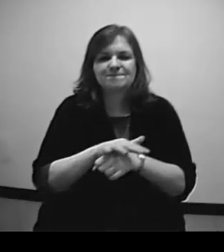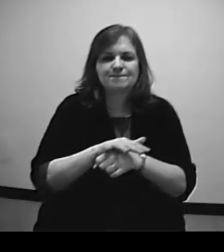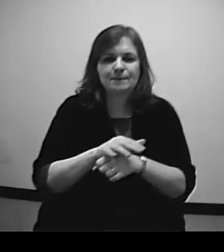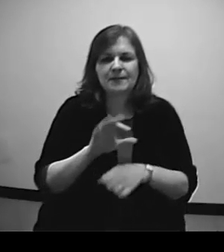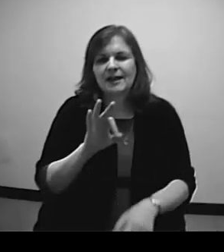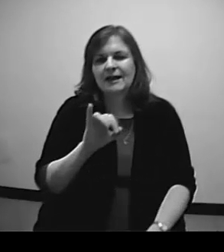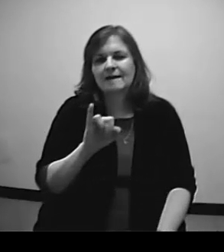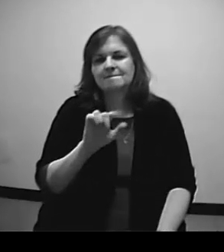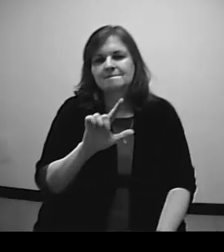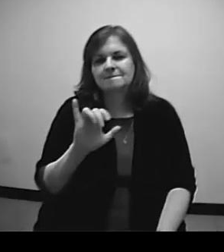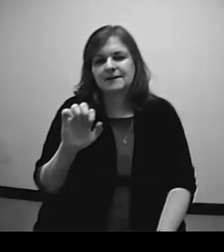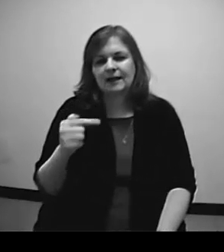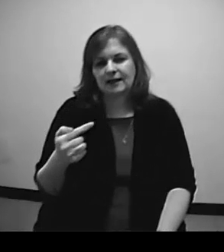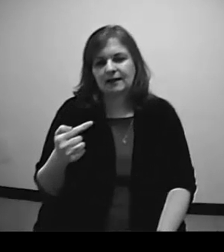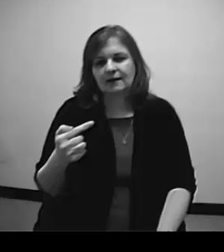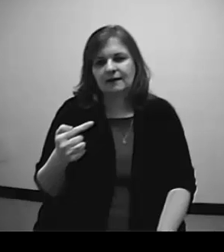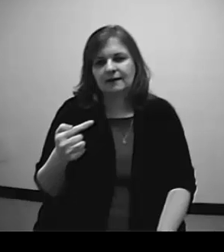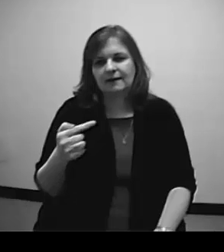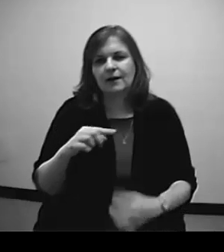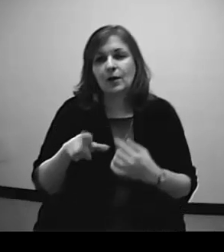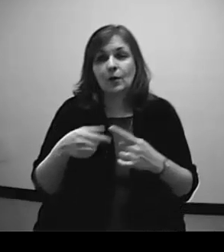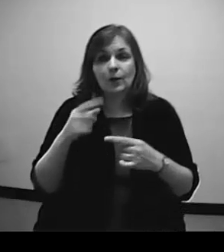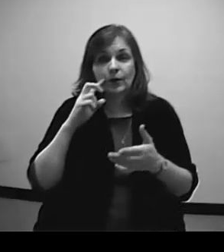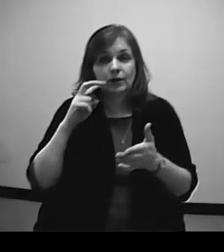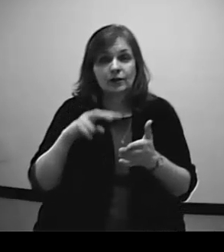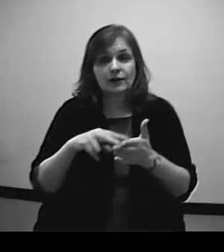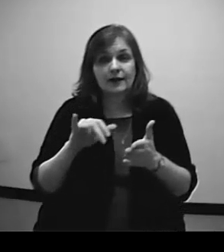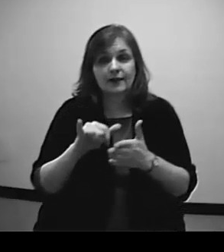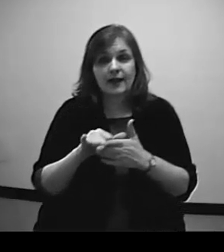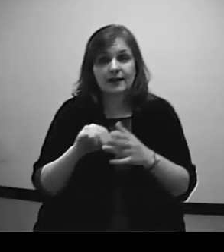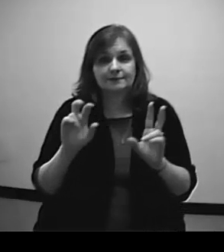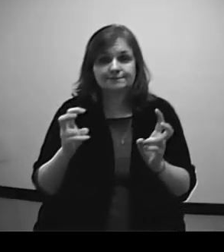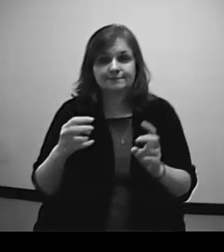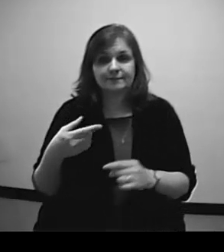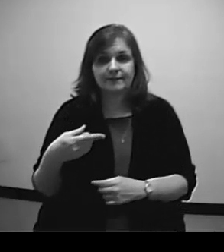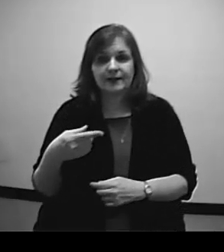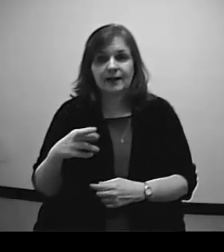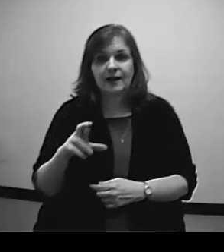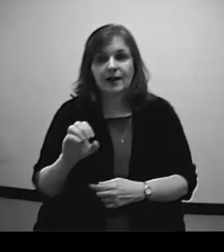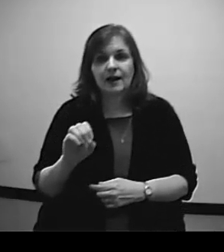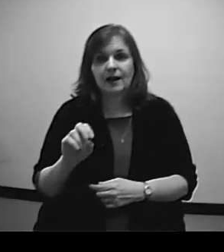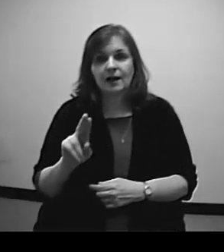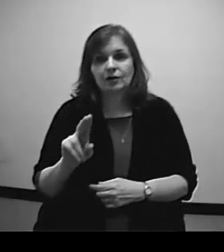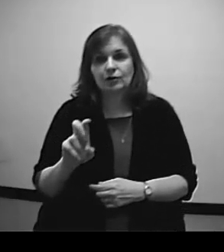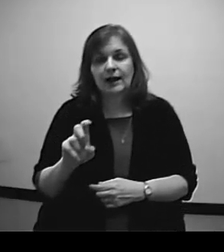When we look at that this ground tissue